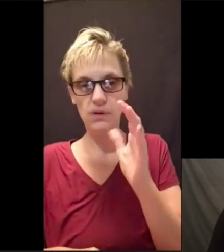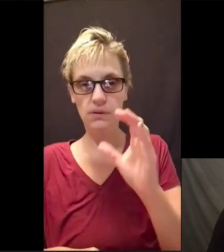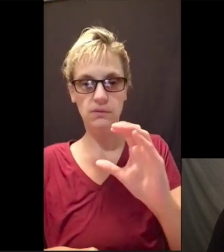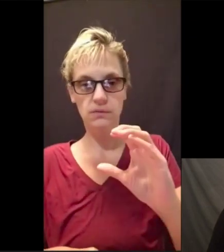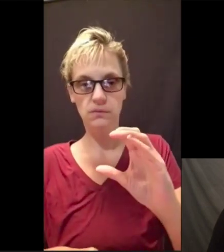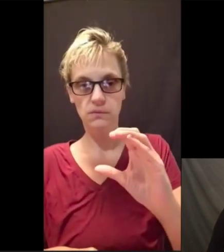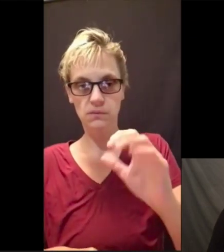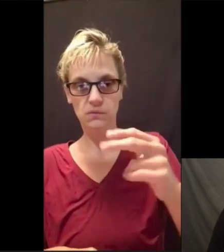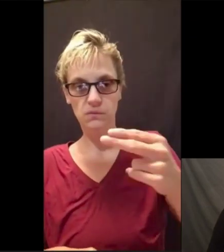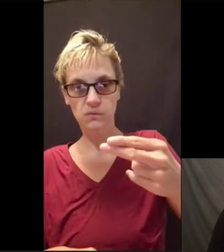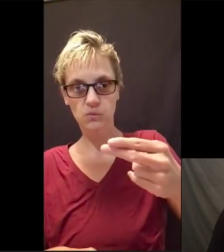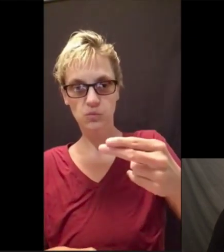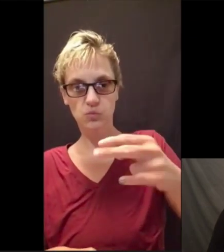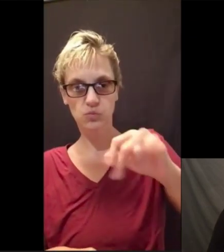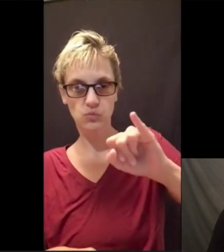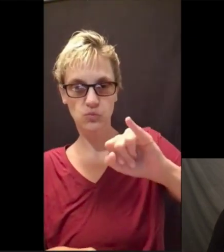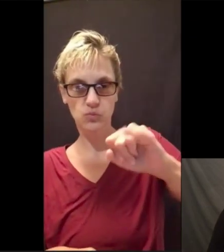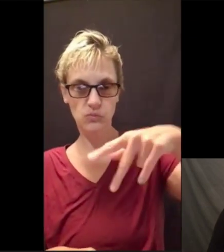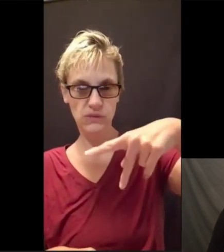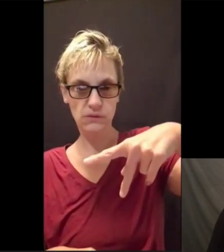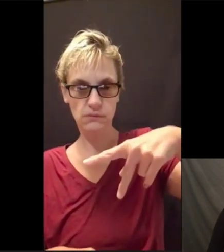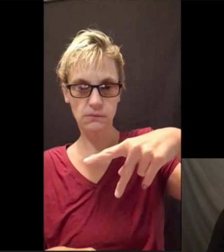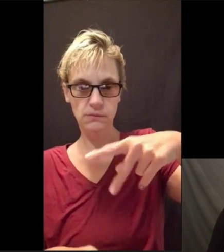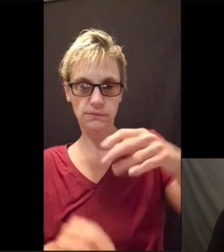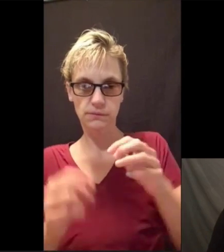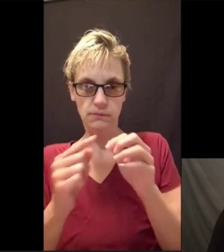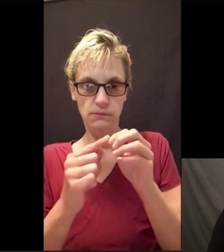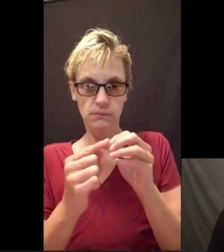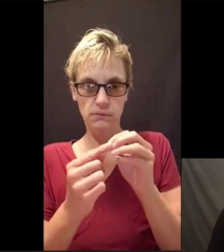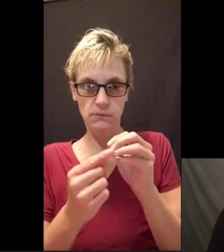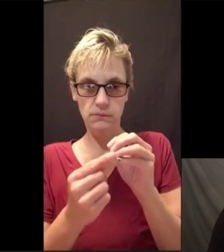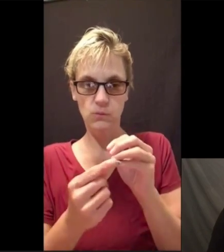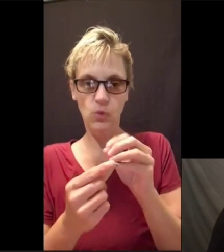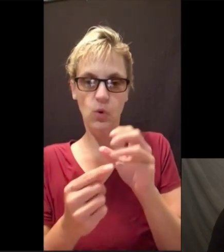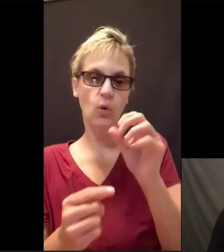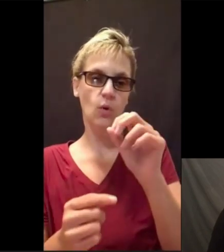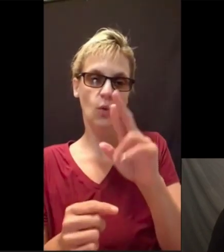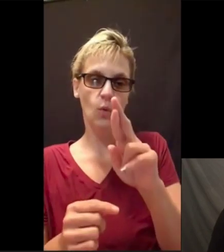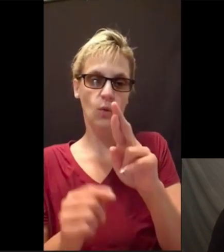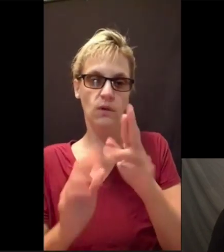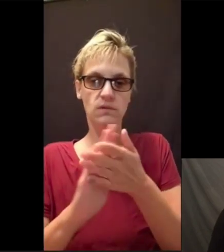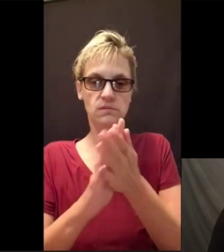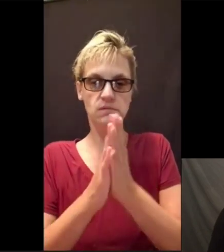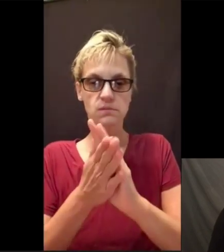The reason you don't want to do that is because you can then chip your nails.